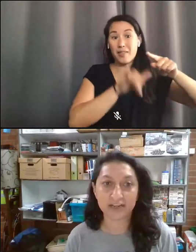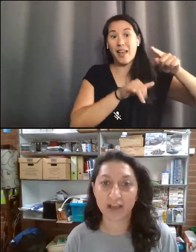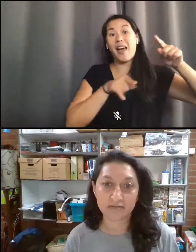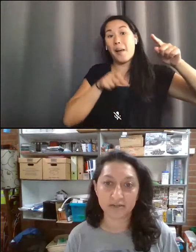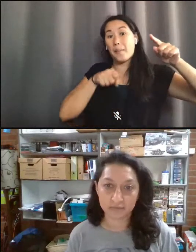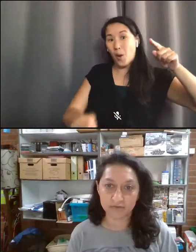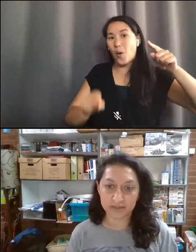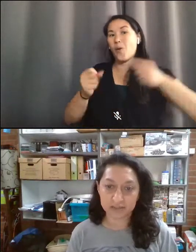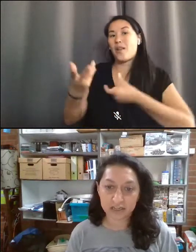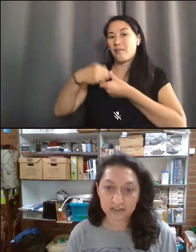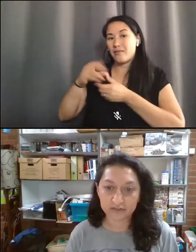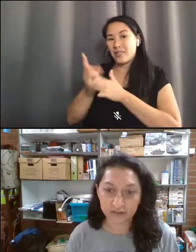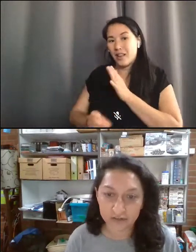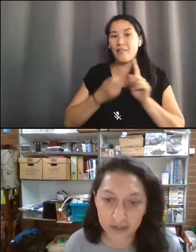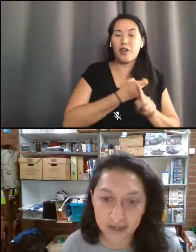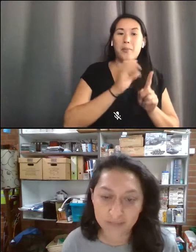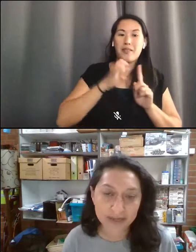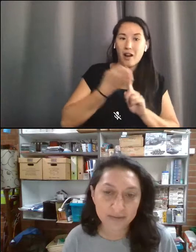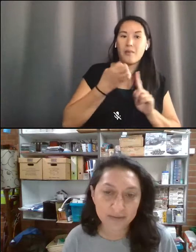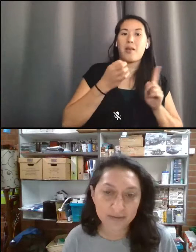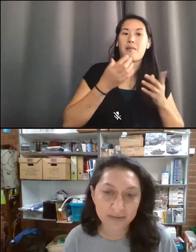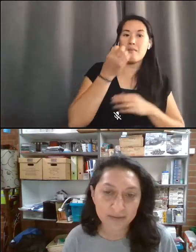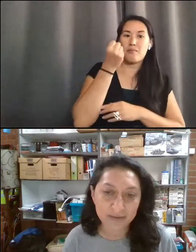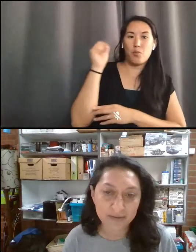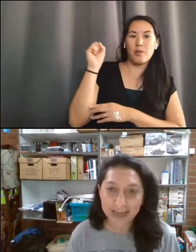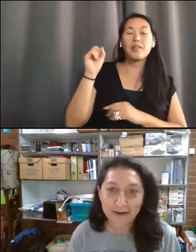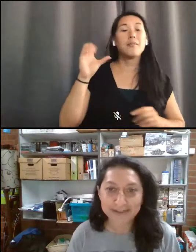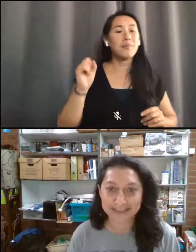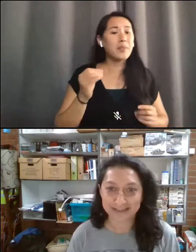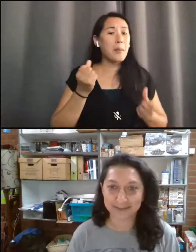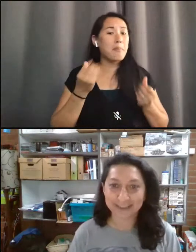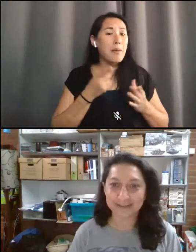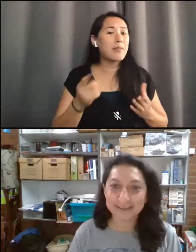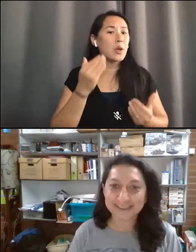environment movement so many people would have heard about ed roberts and the rolling quads